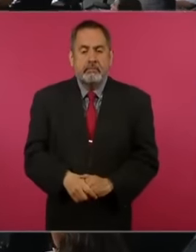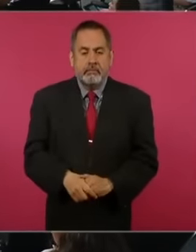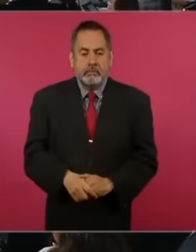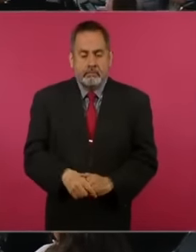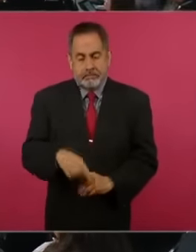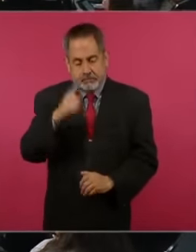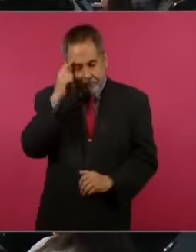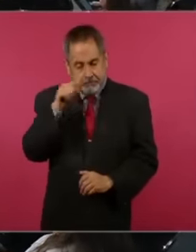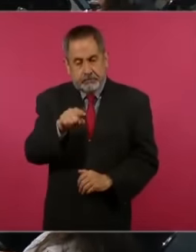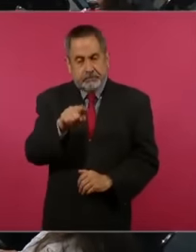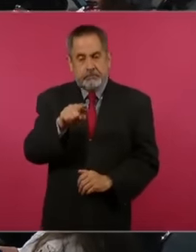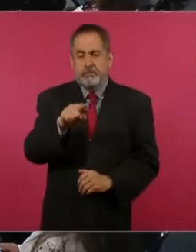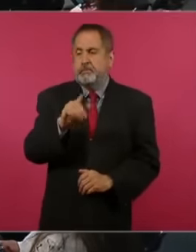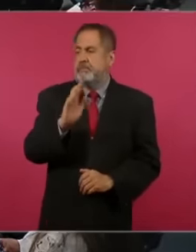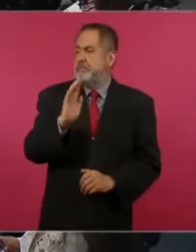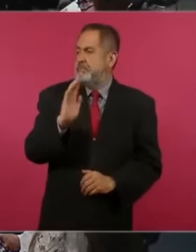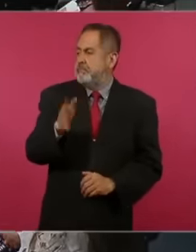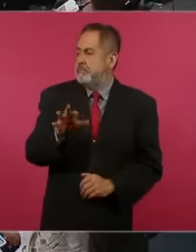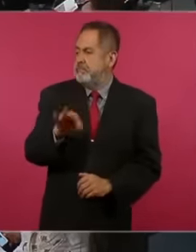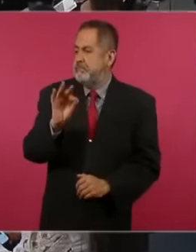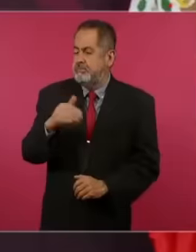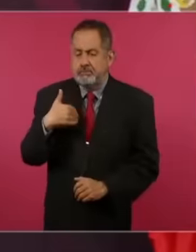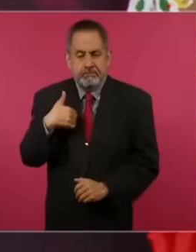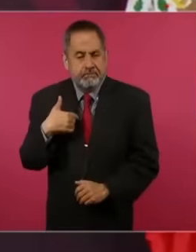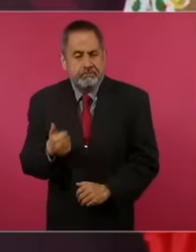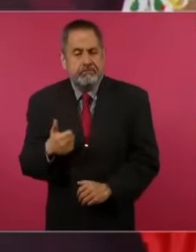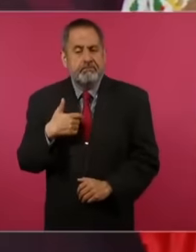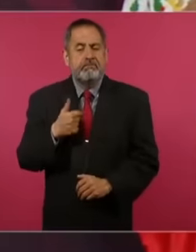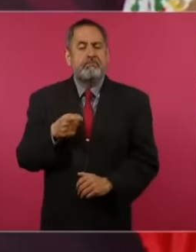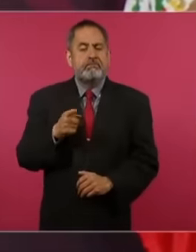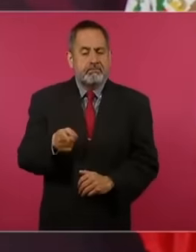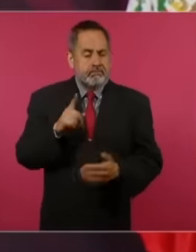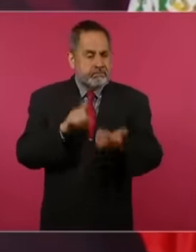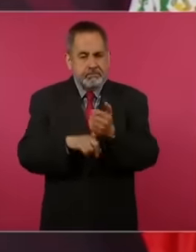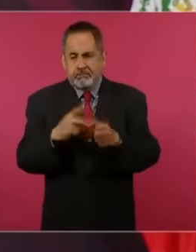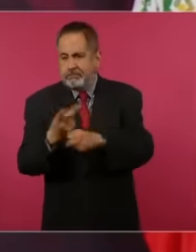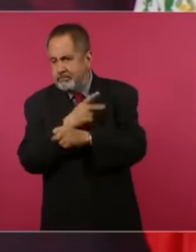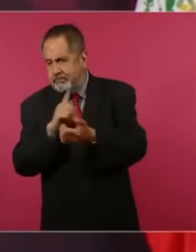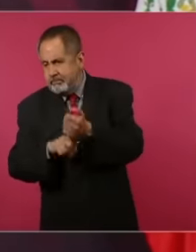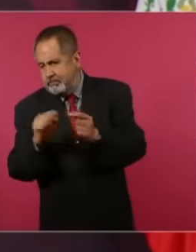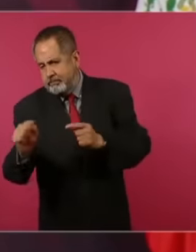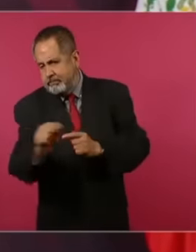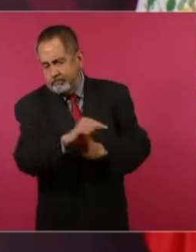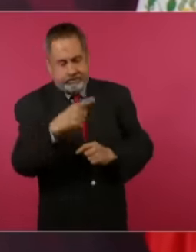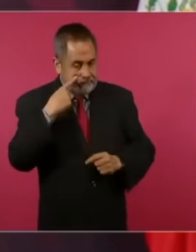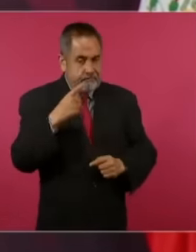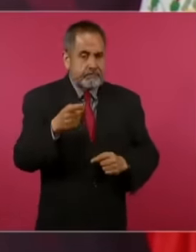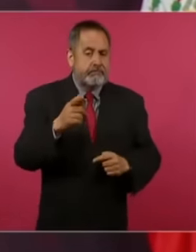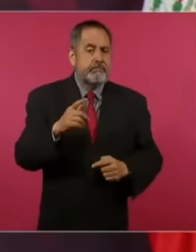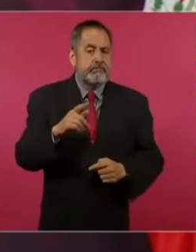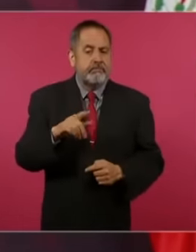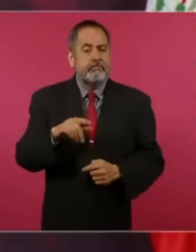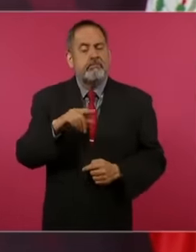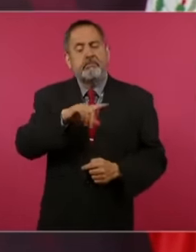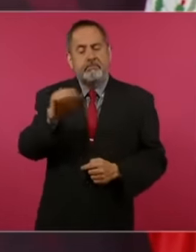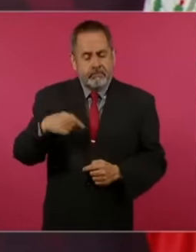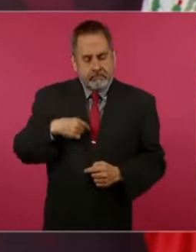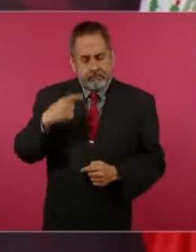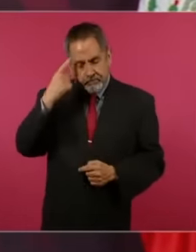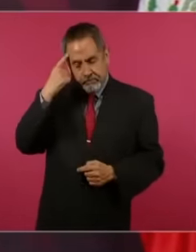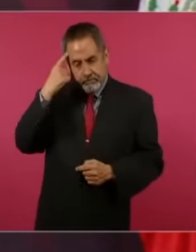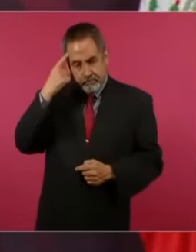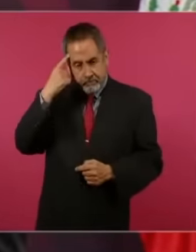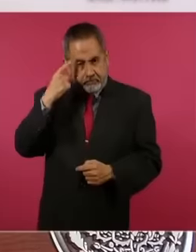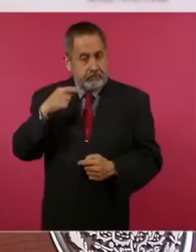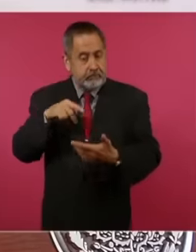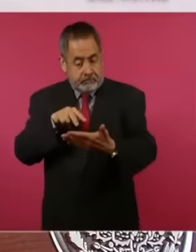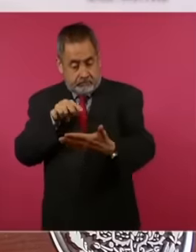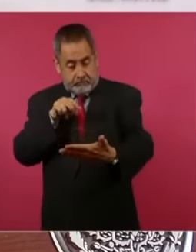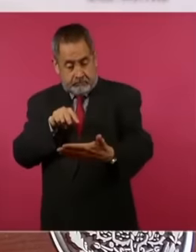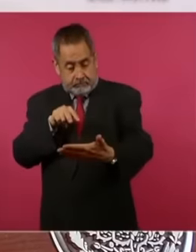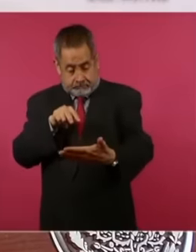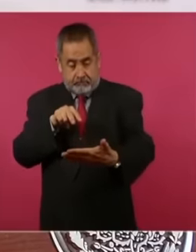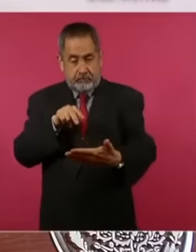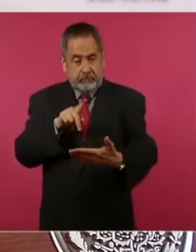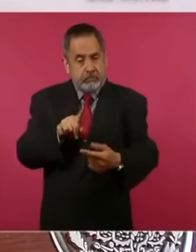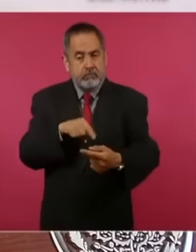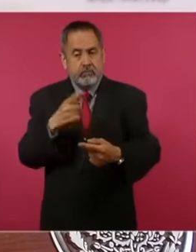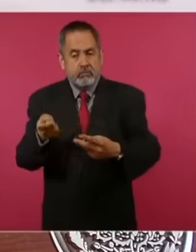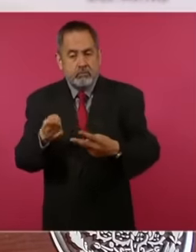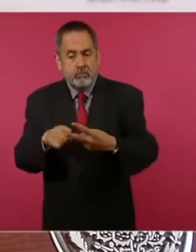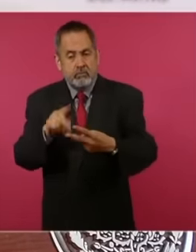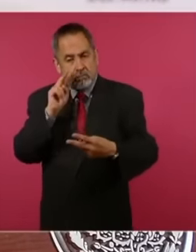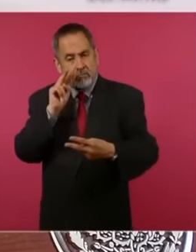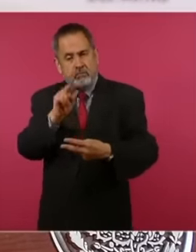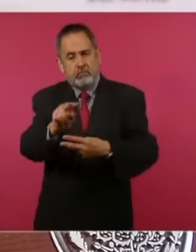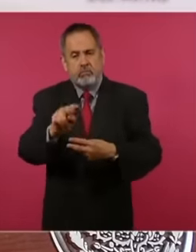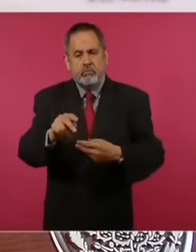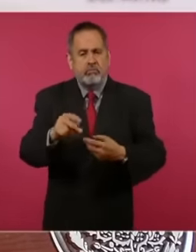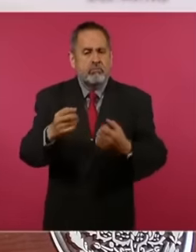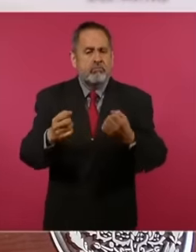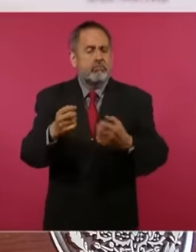understand the phenomena and then I had to see a radio host that the